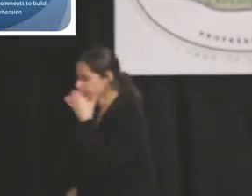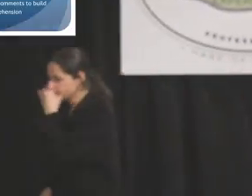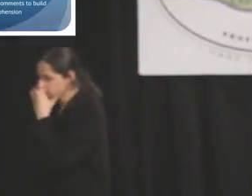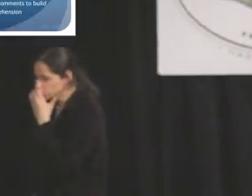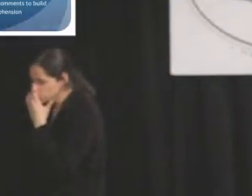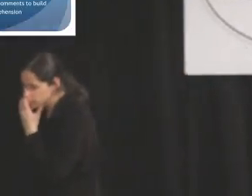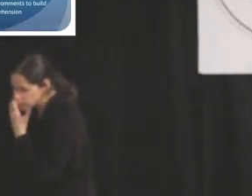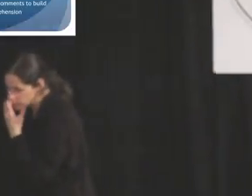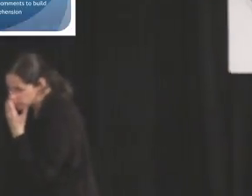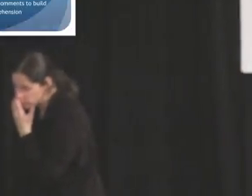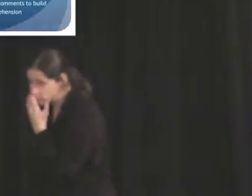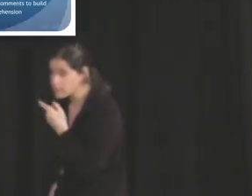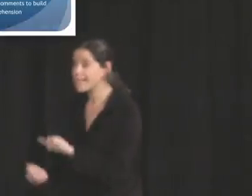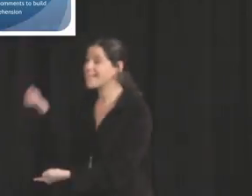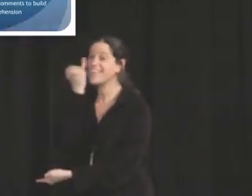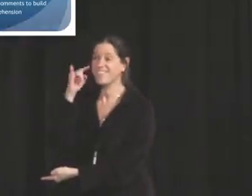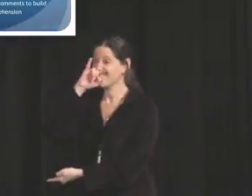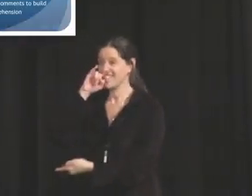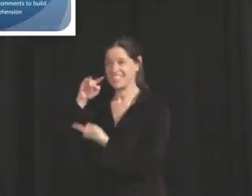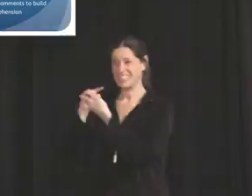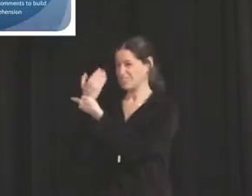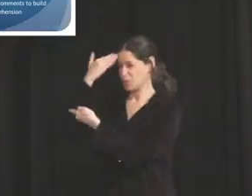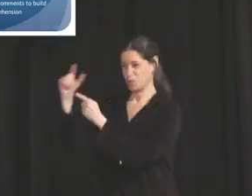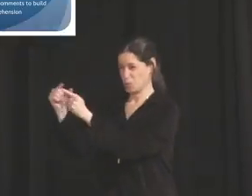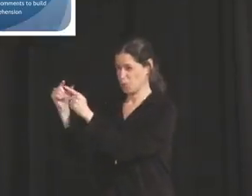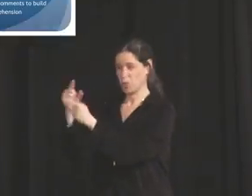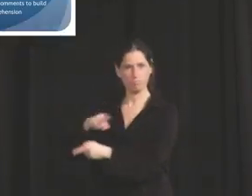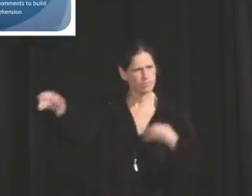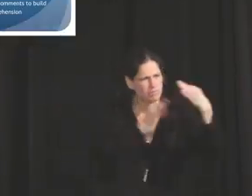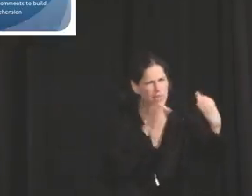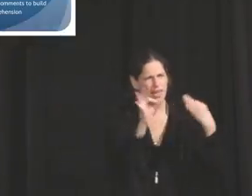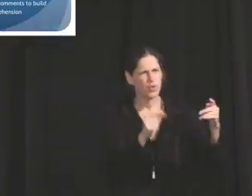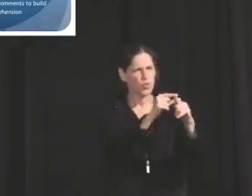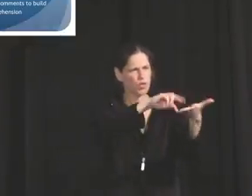a couple to talk about here.